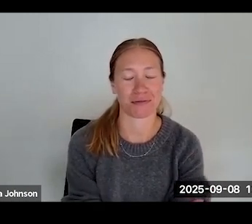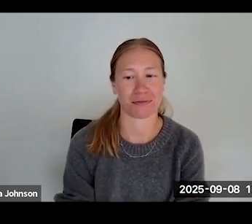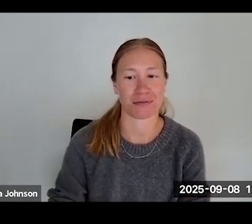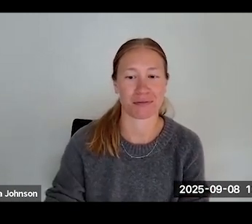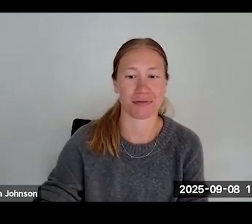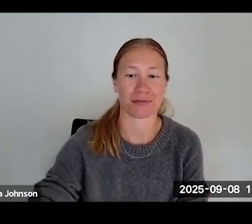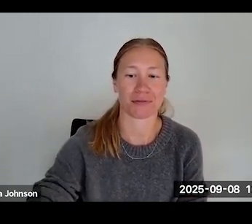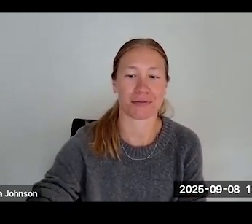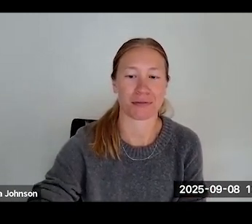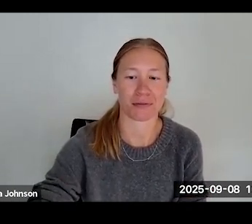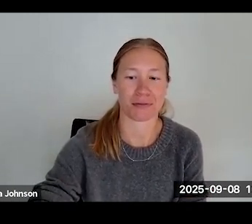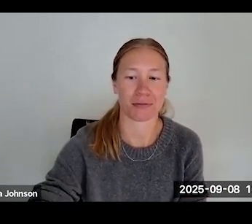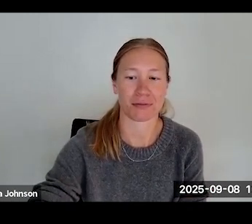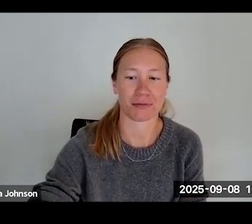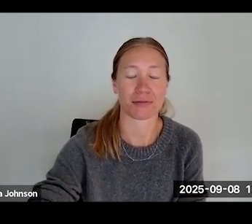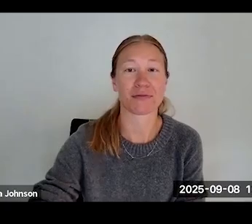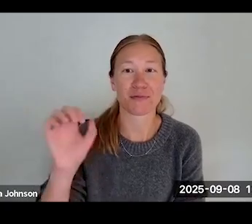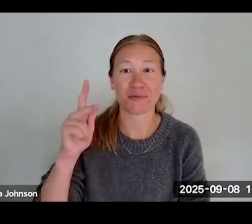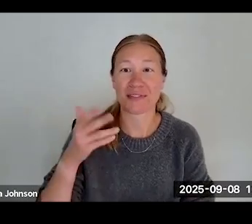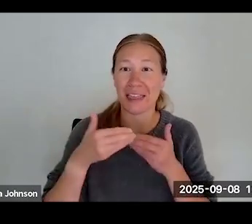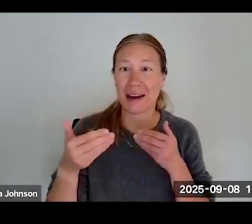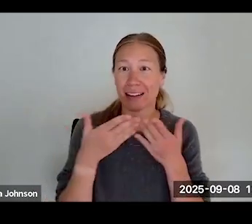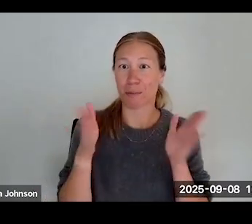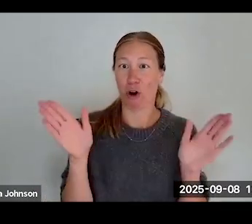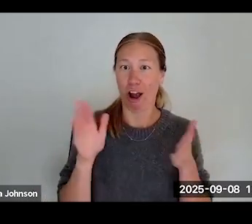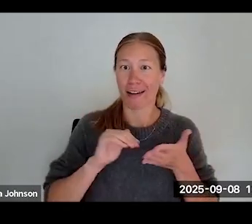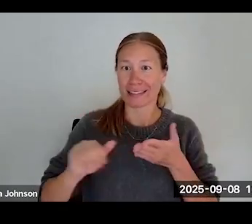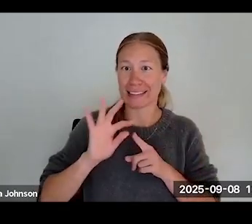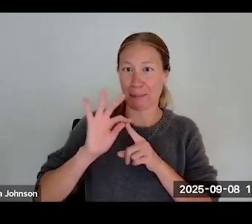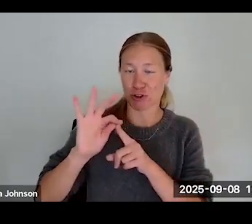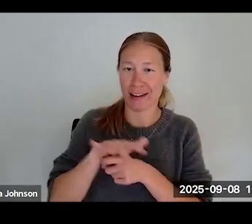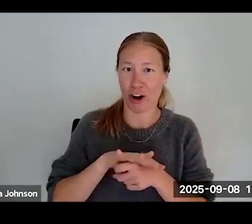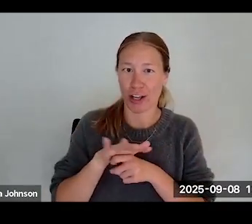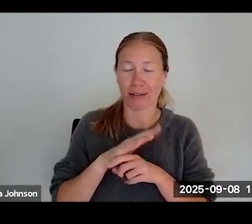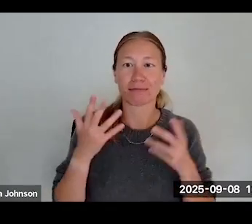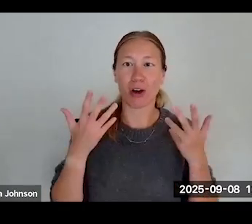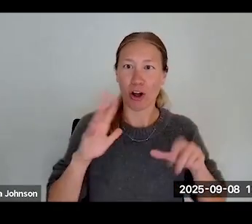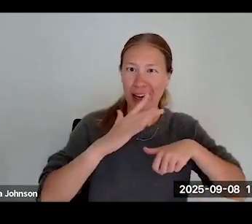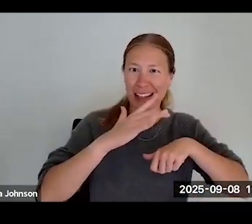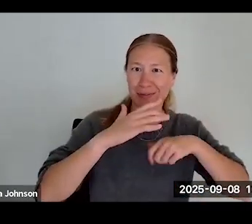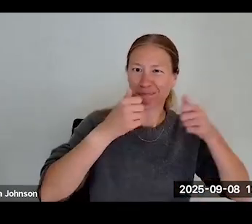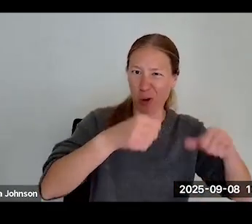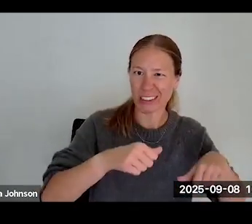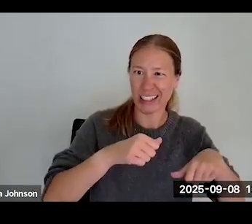Okay, our next broad exception area is for preexisting social media post.